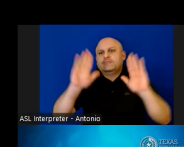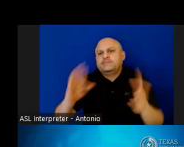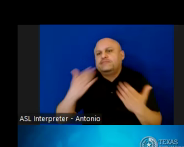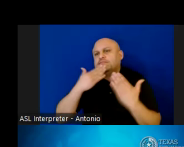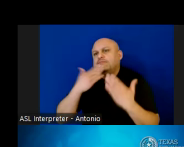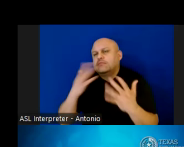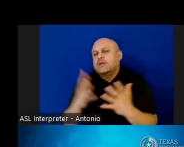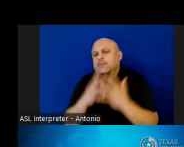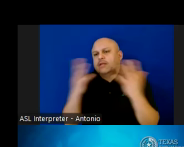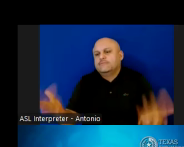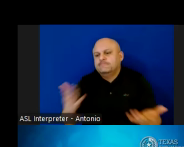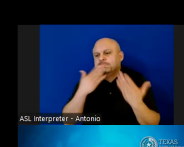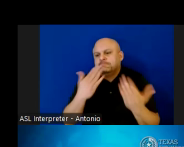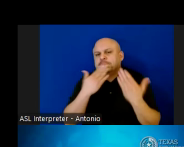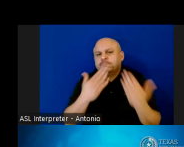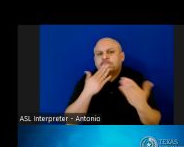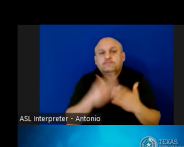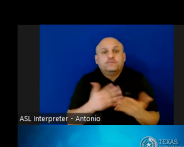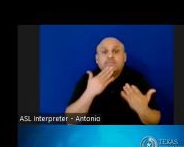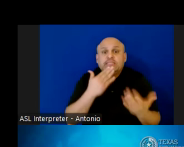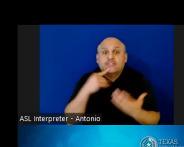Wonderful. Thank you guys so much.